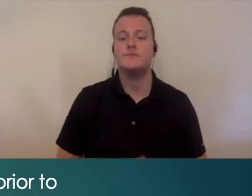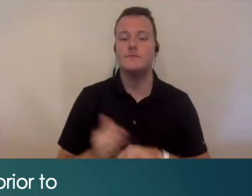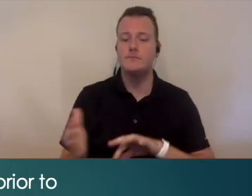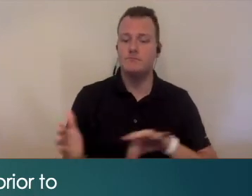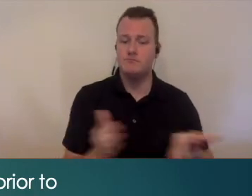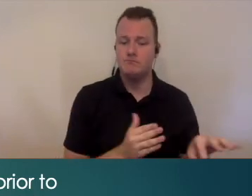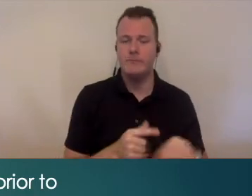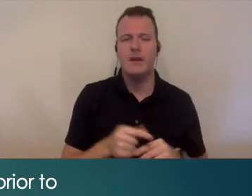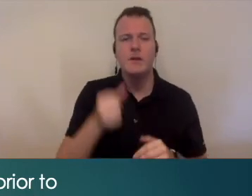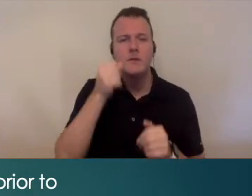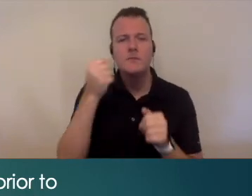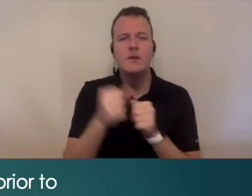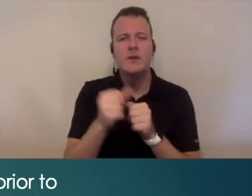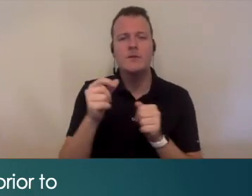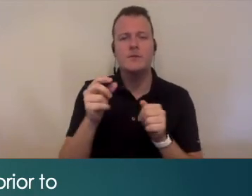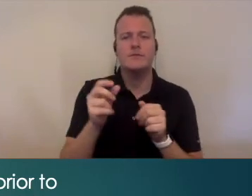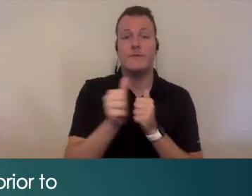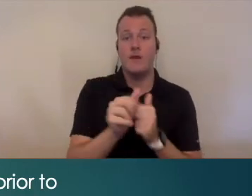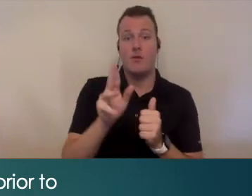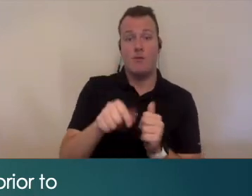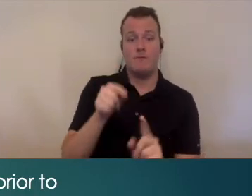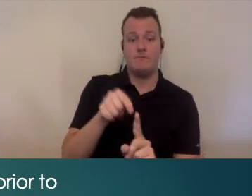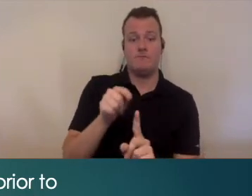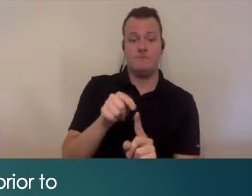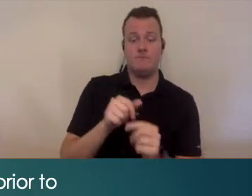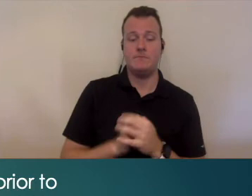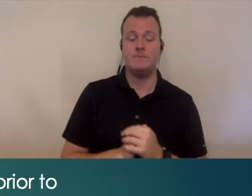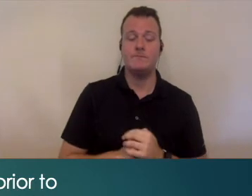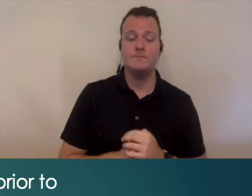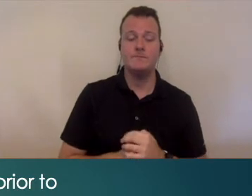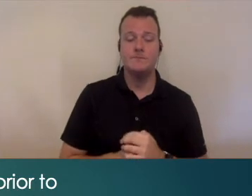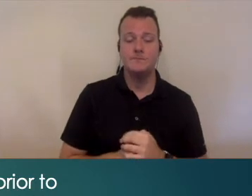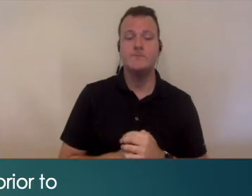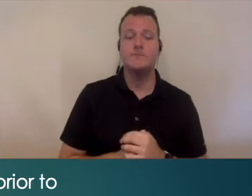also to keep in mind as far as follow-up is concerned,